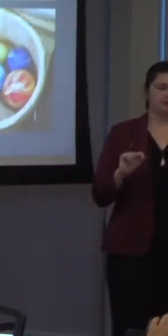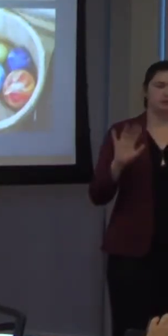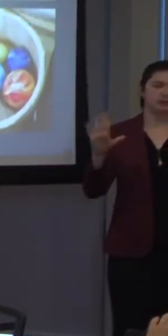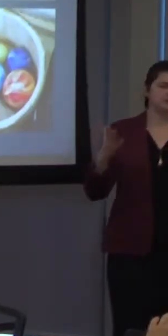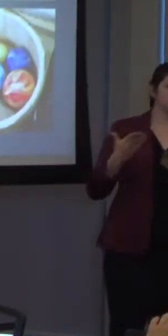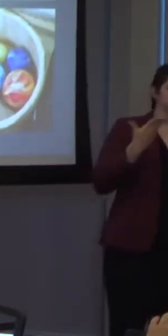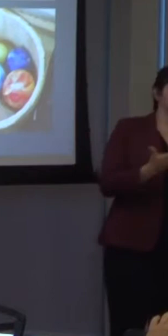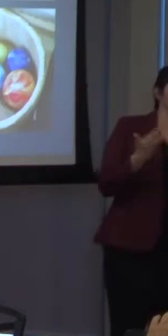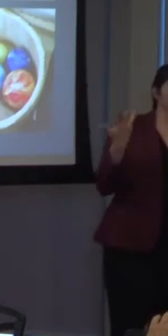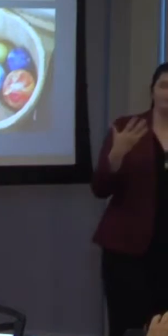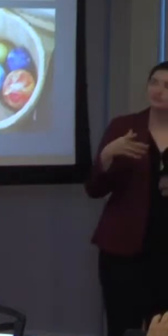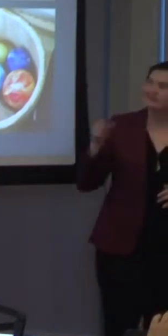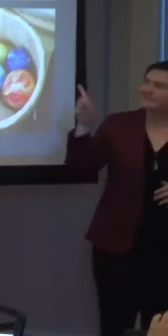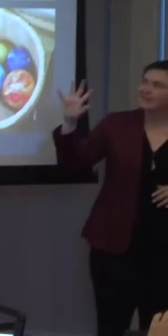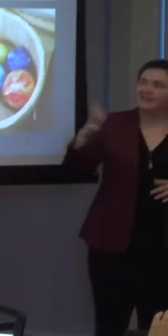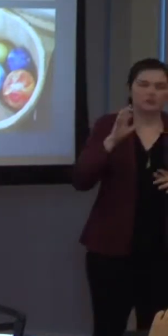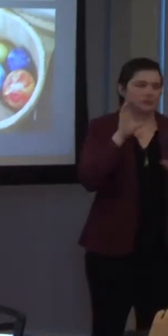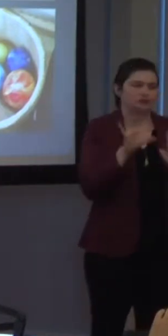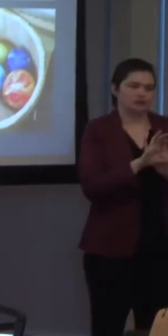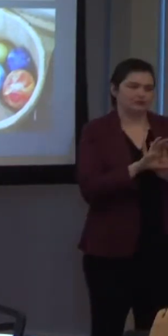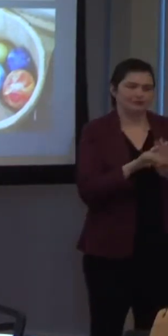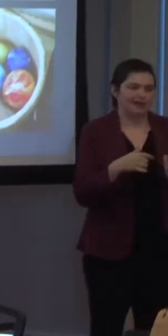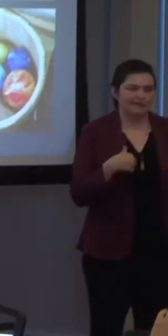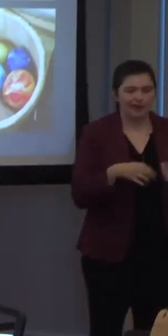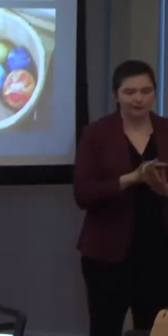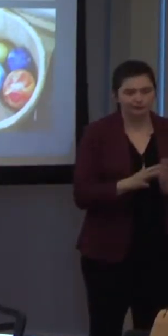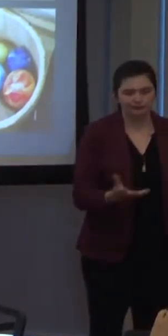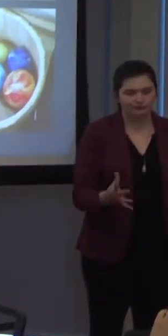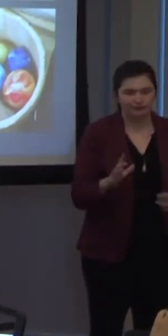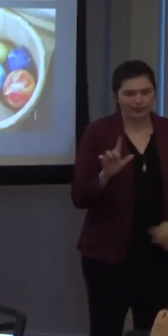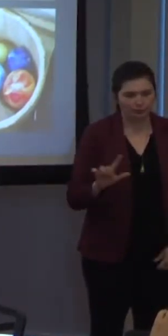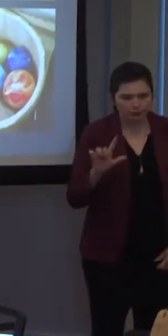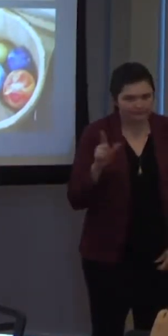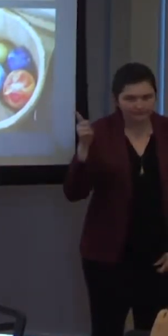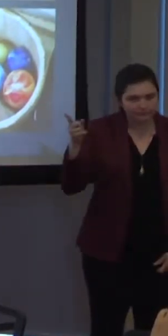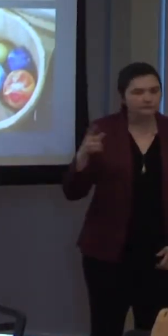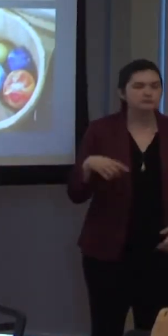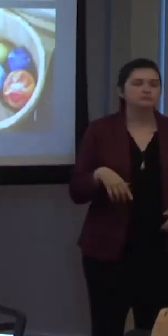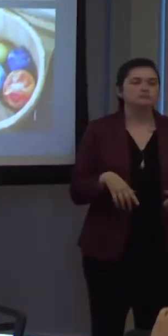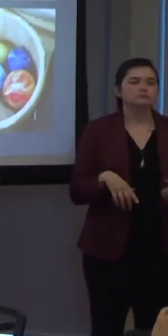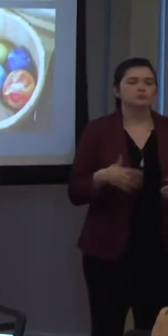So, that was kind of just a picture I found at a library, we probably would have, kind of,